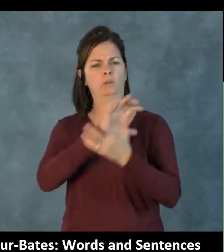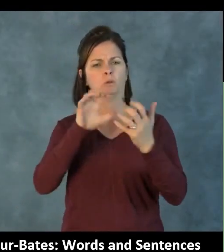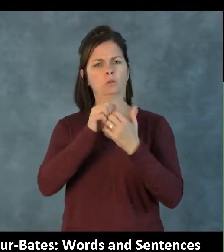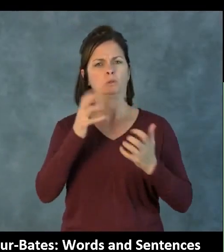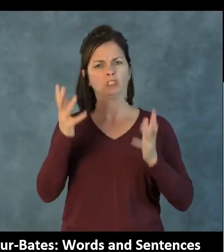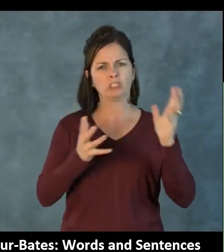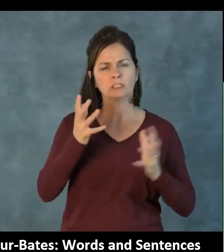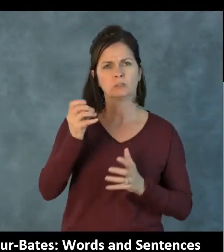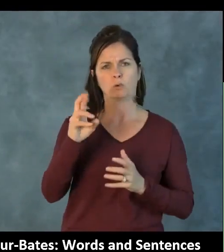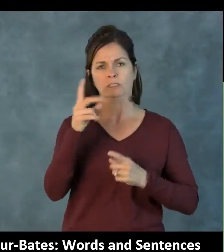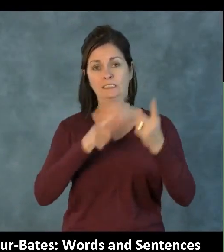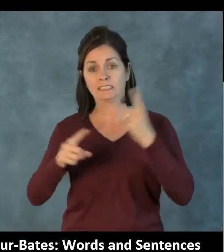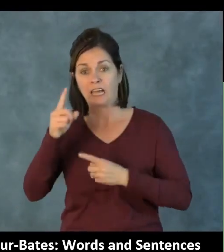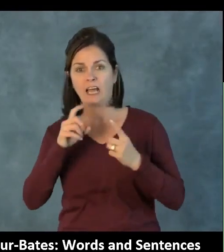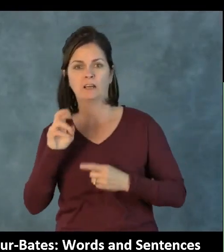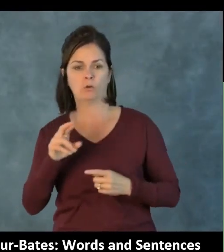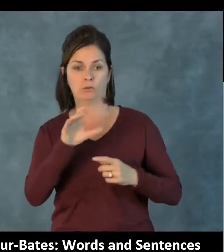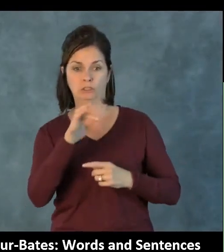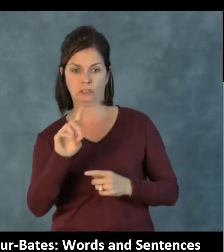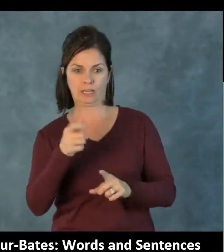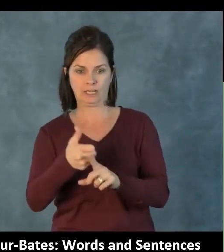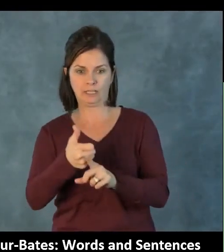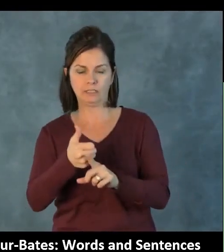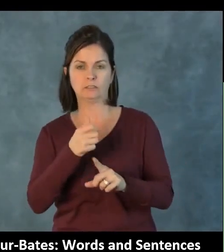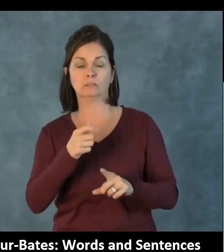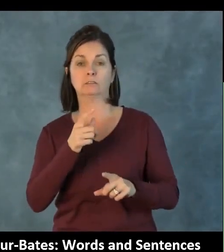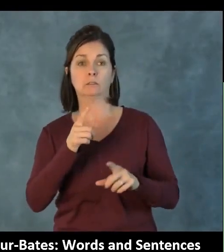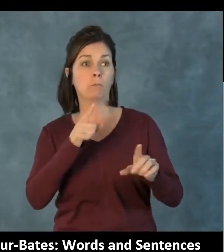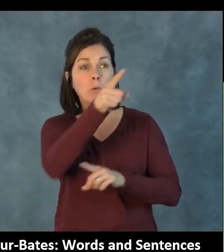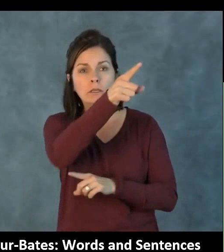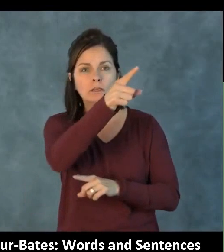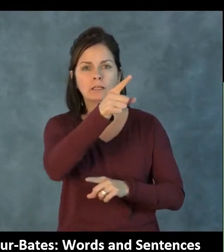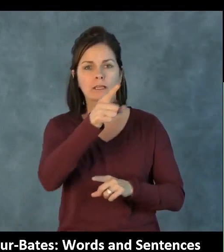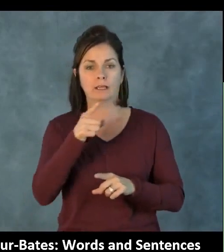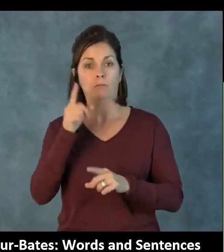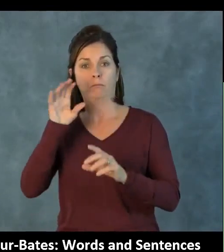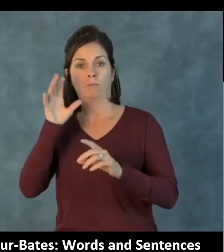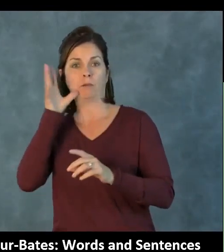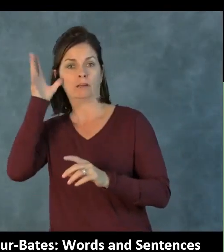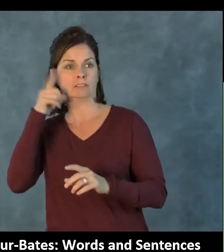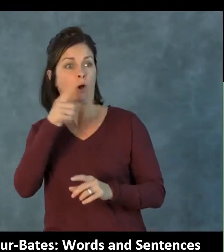or the child pointing at something, versus actually making the sign for an item.